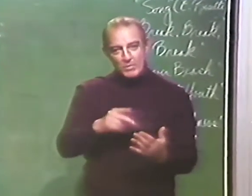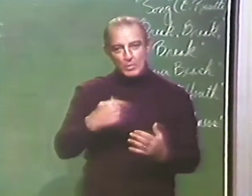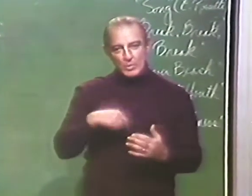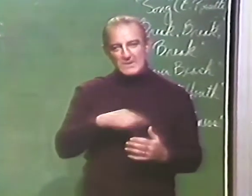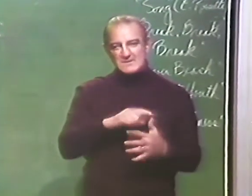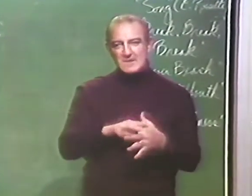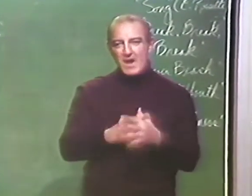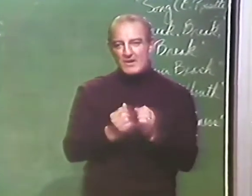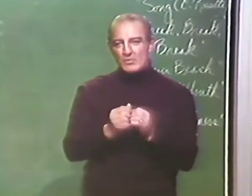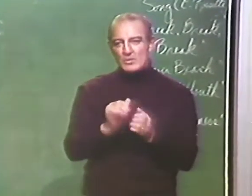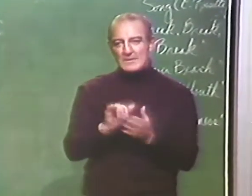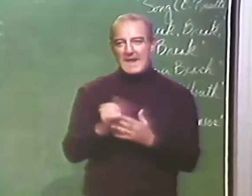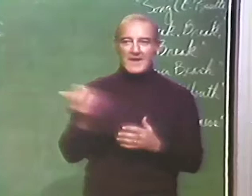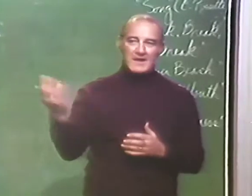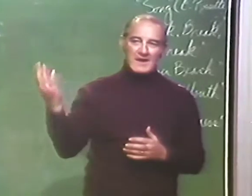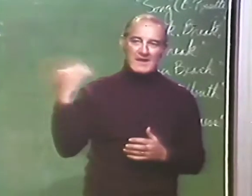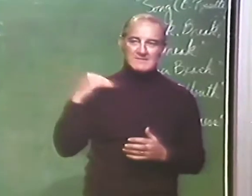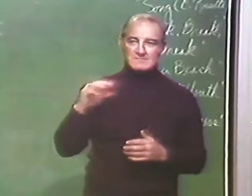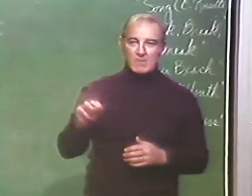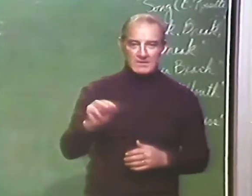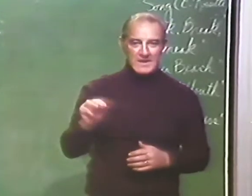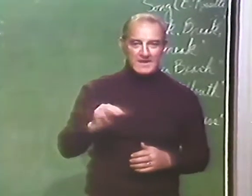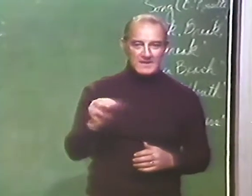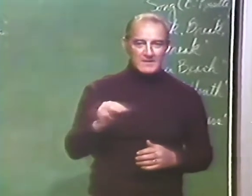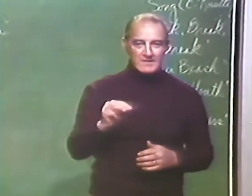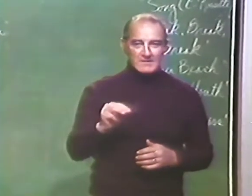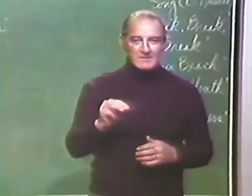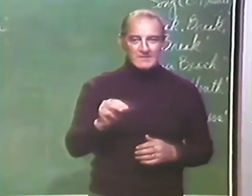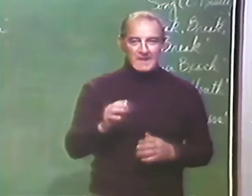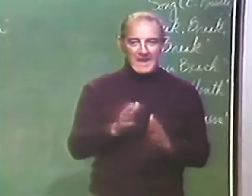WE STARTED WITH THAT LAST MONDAY,